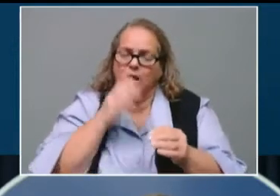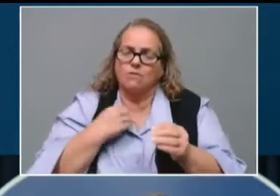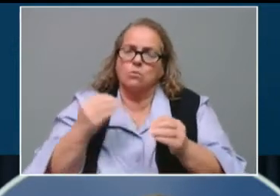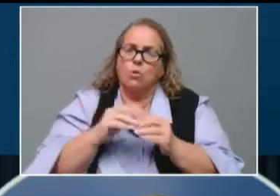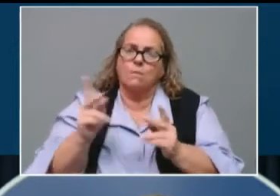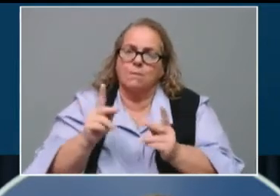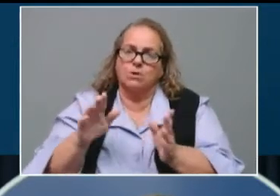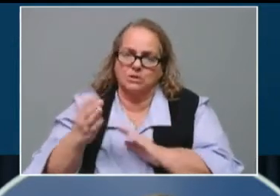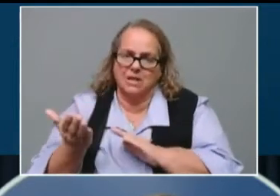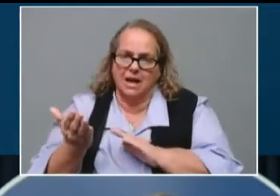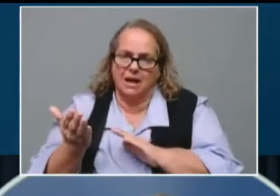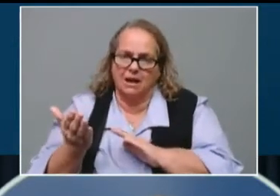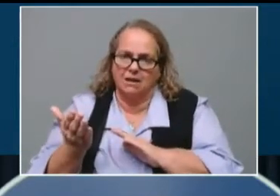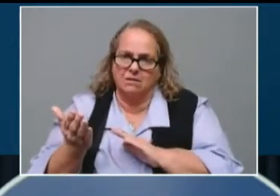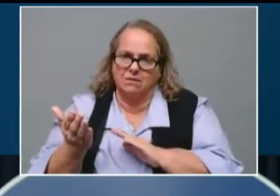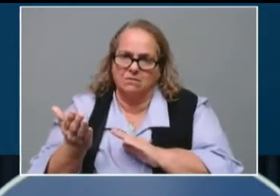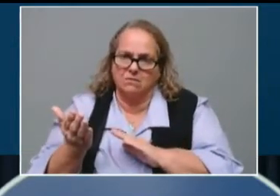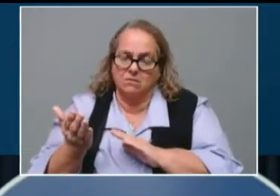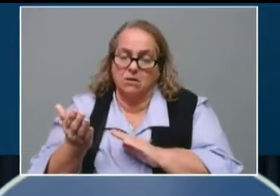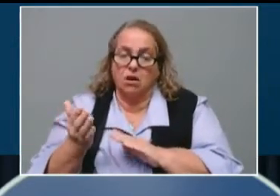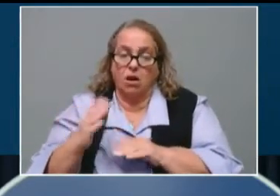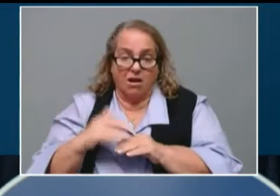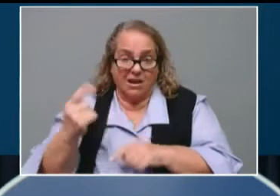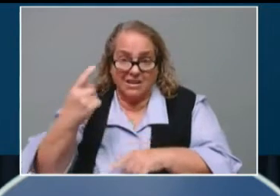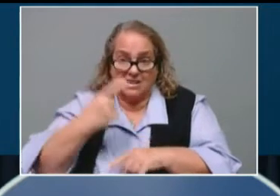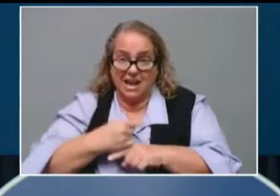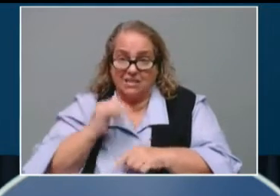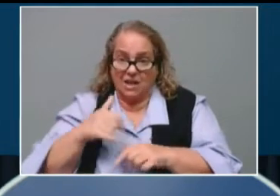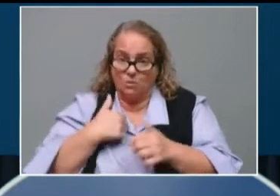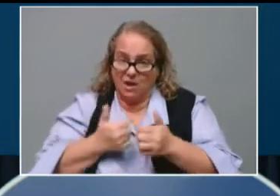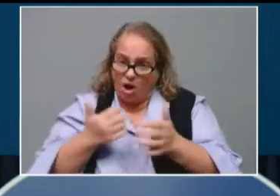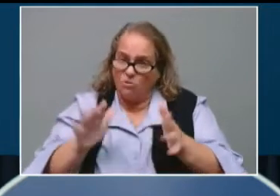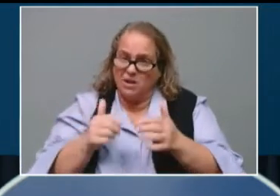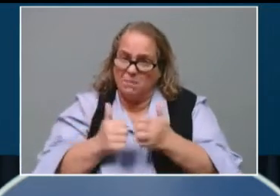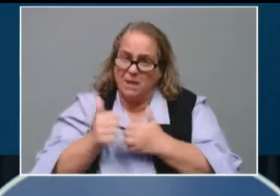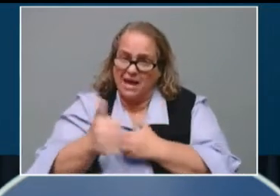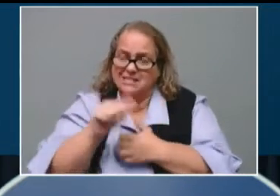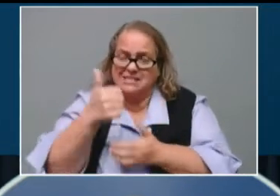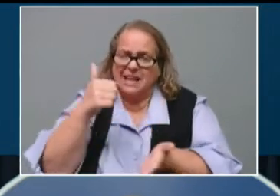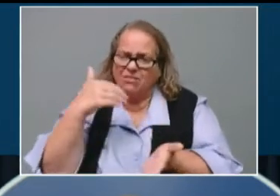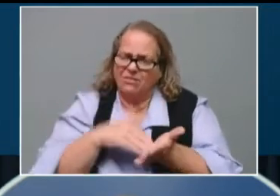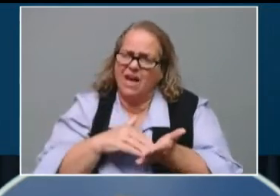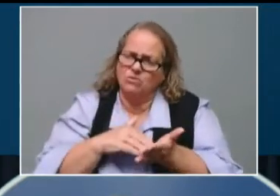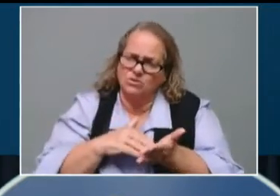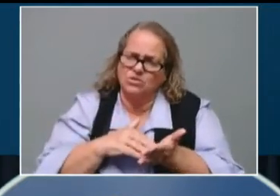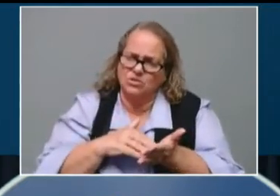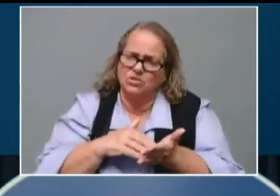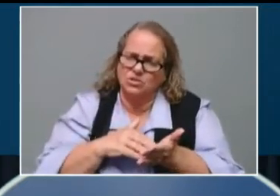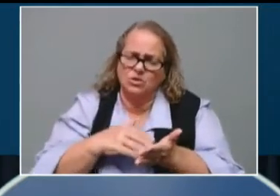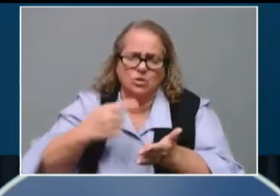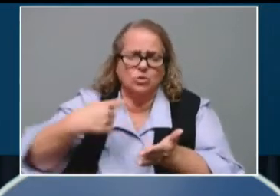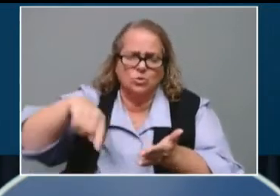where We passed 10,000. It ought to ought to push us to to do better.